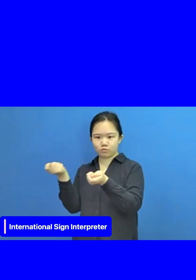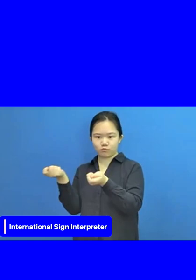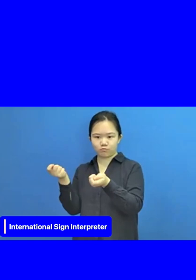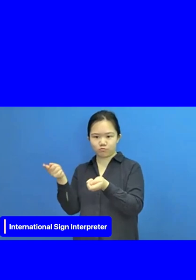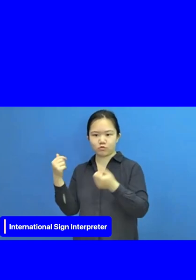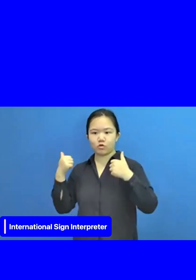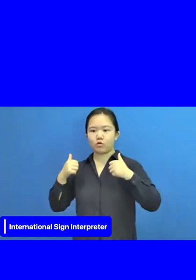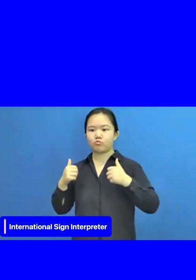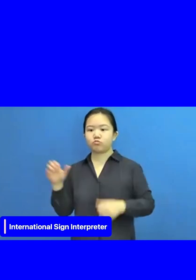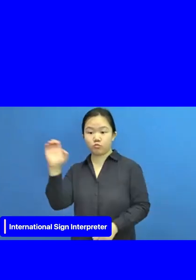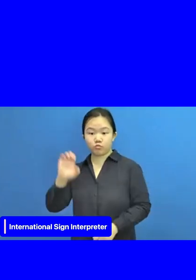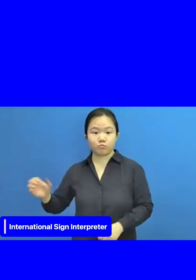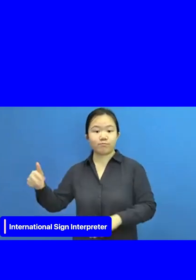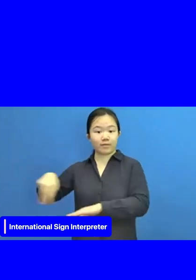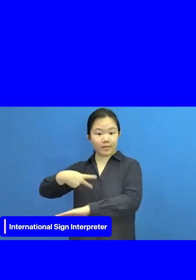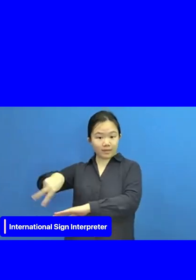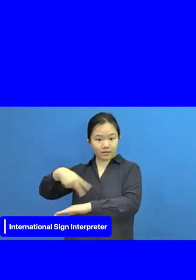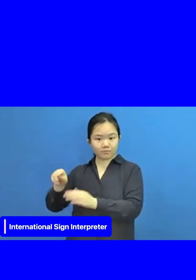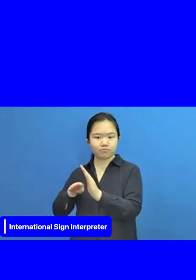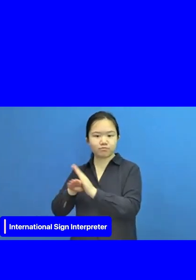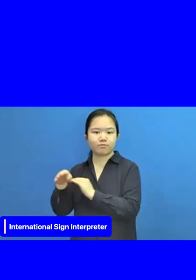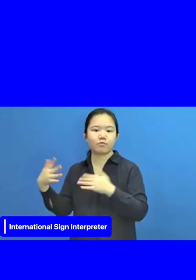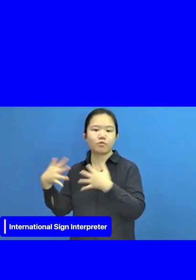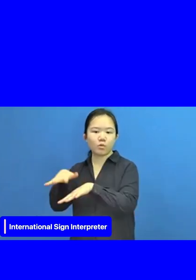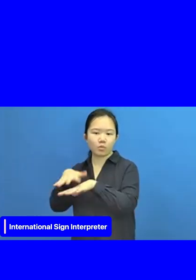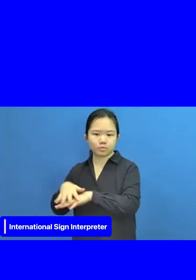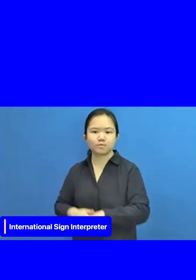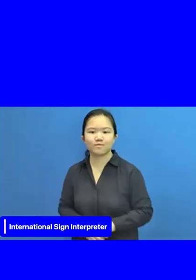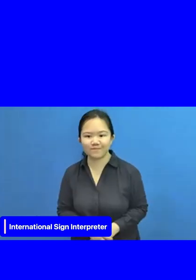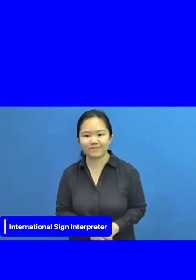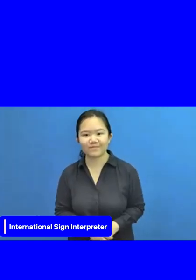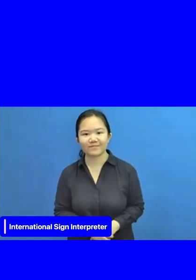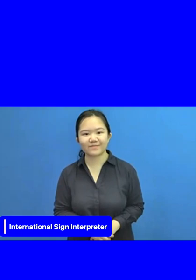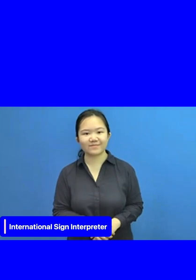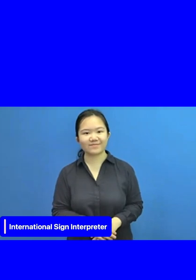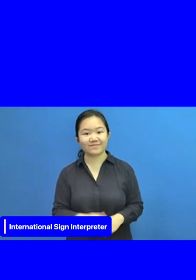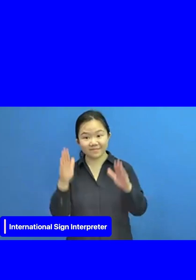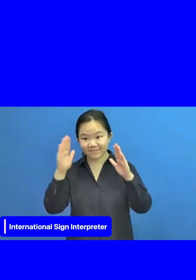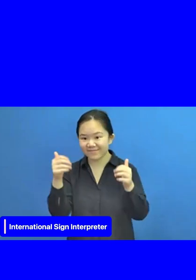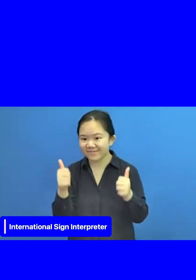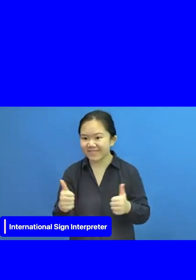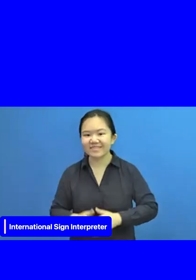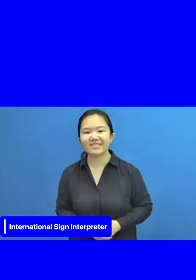My name is Eva Broberg and I'm the European Dance Development Networks and Network Manager.